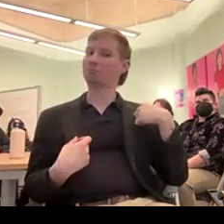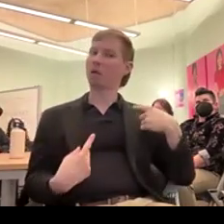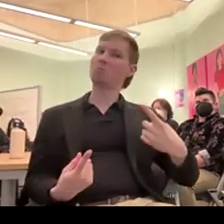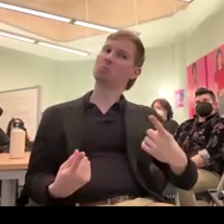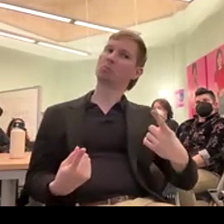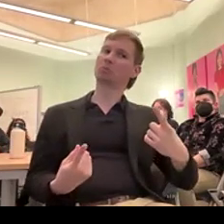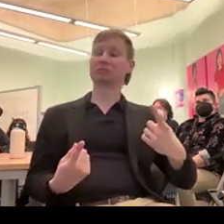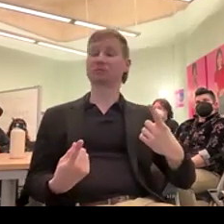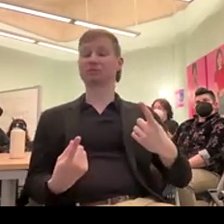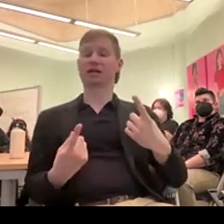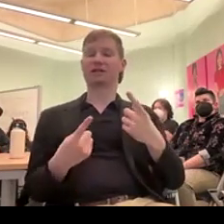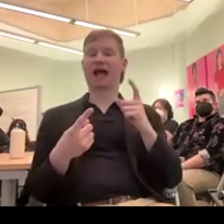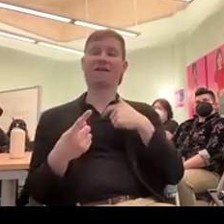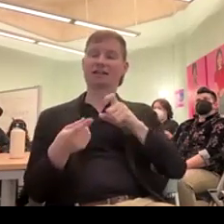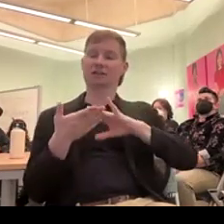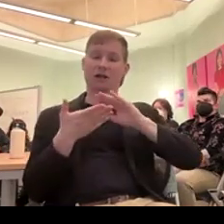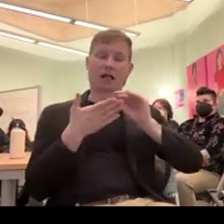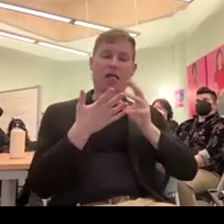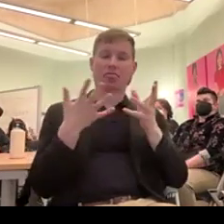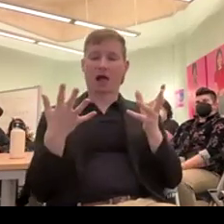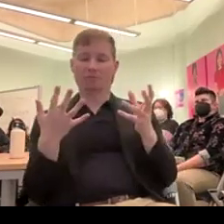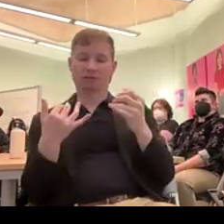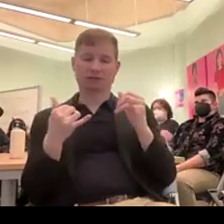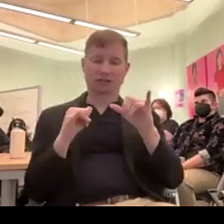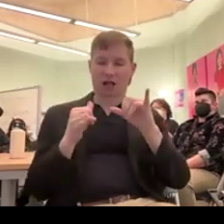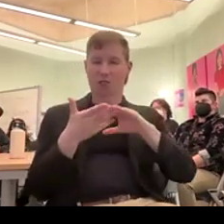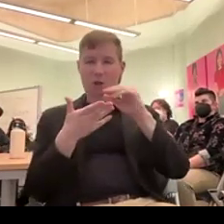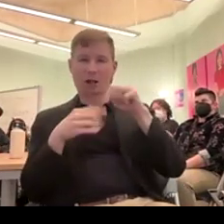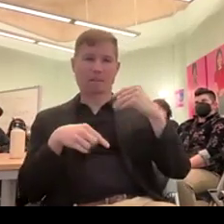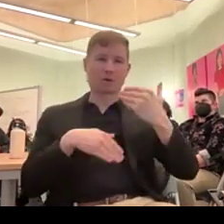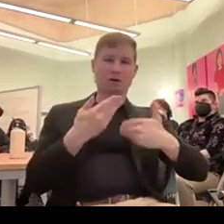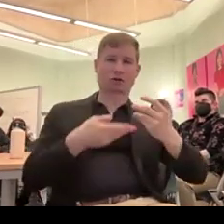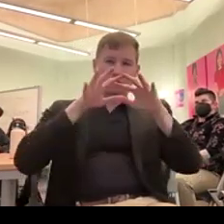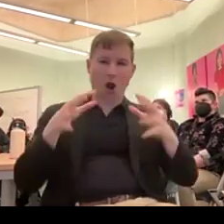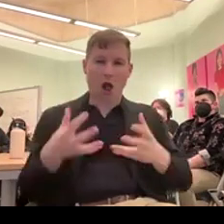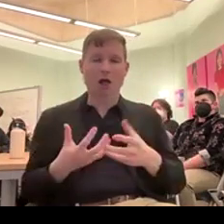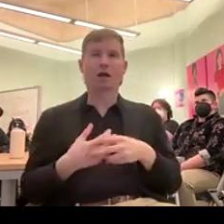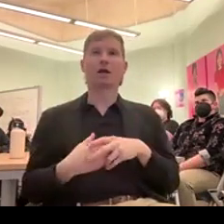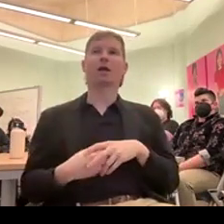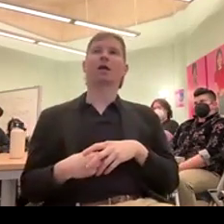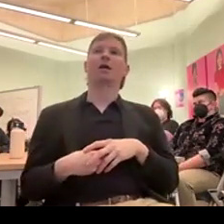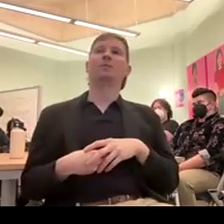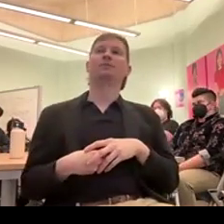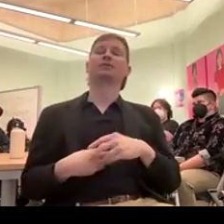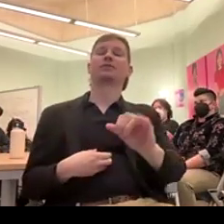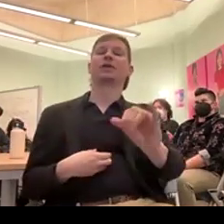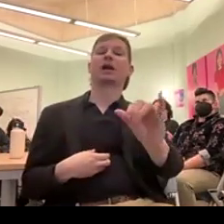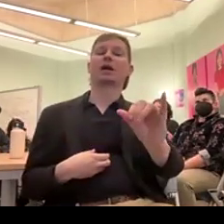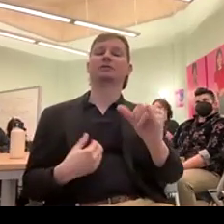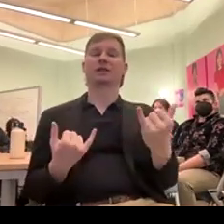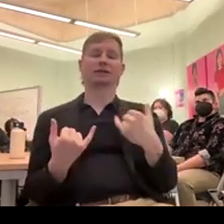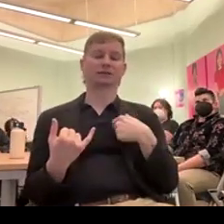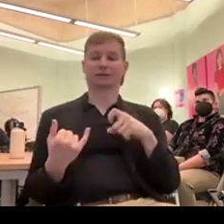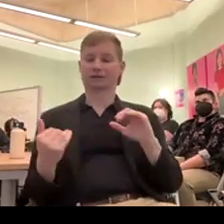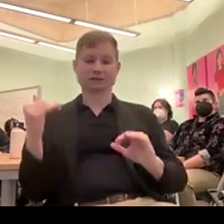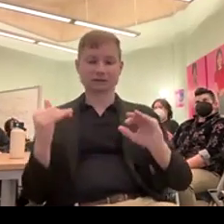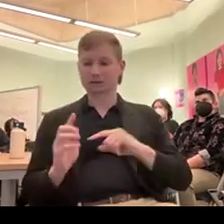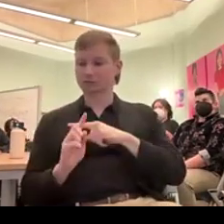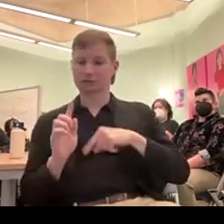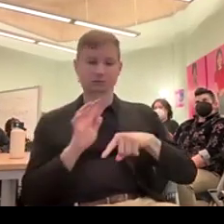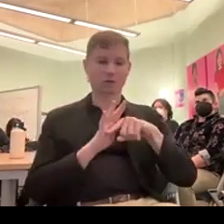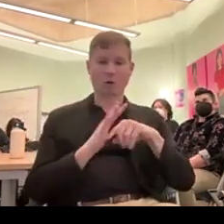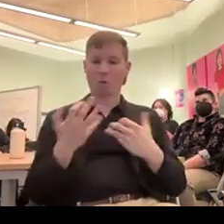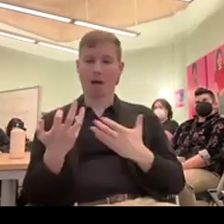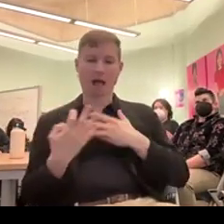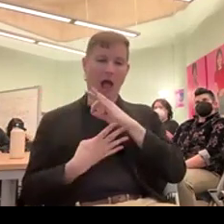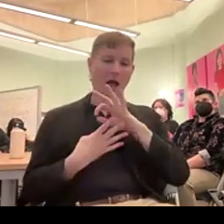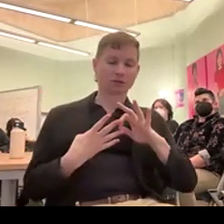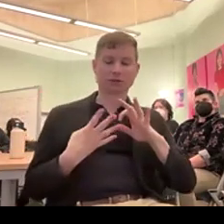it has been a very big learning curve and a learning process. I am weighing out the different